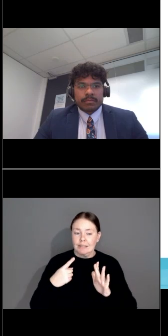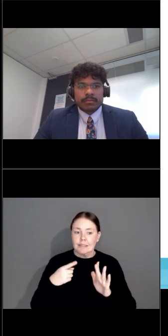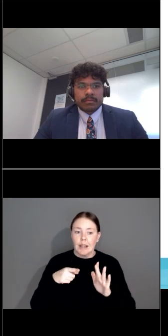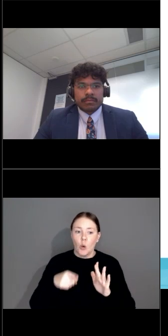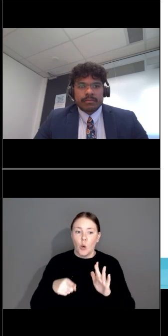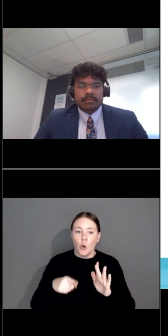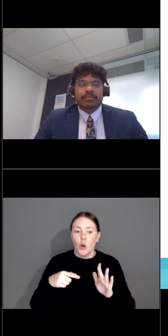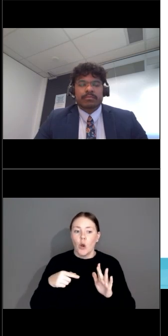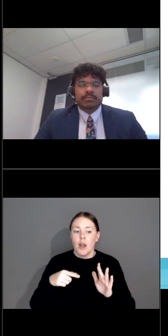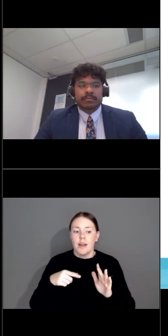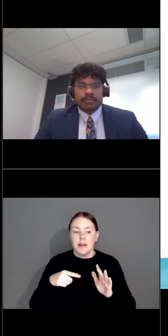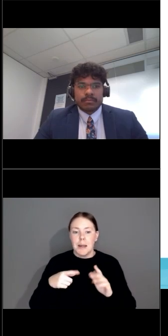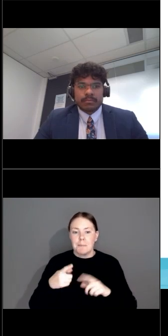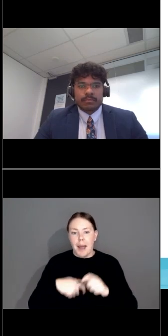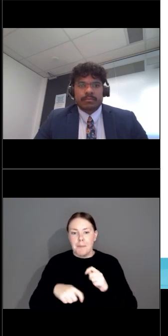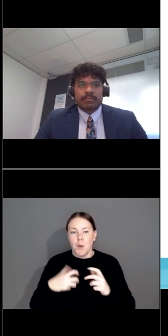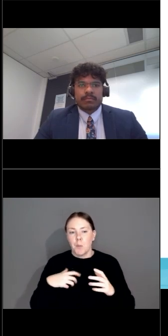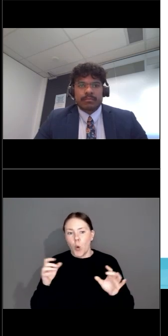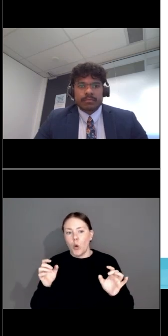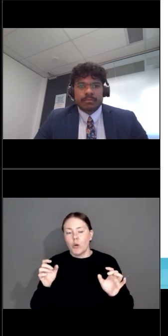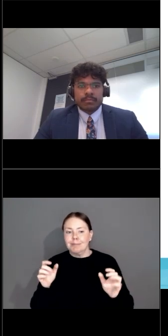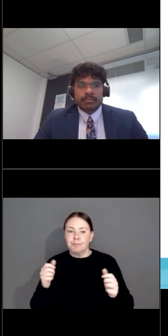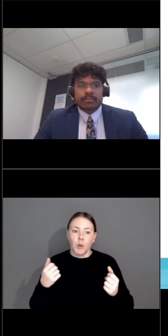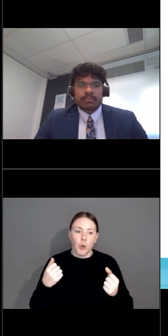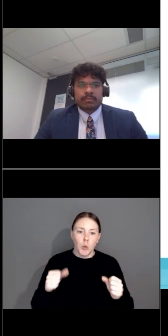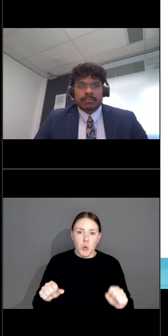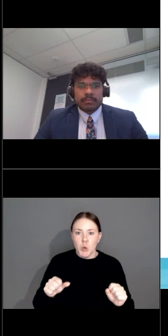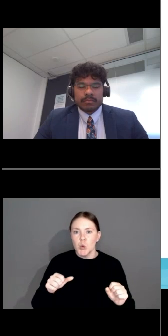are wanting to know like I've got to explain this process to my client how would I use the